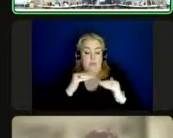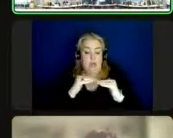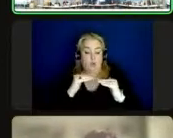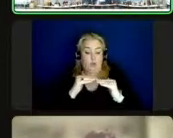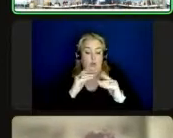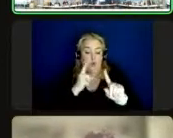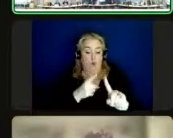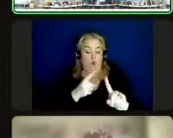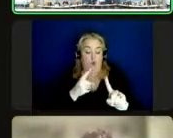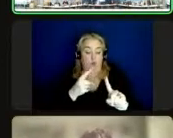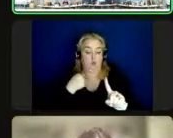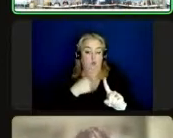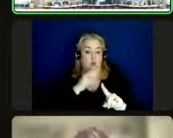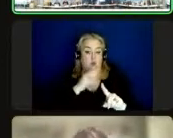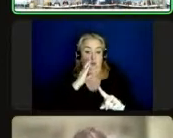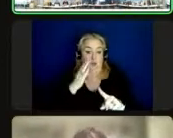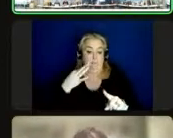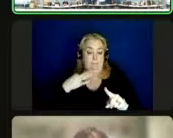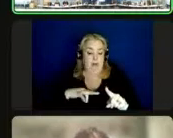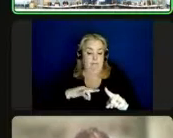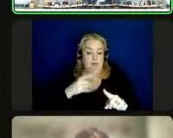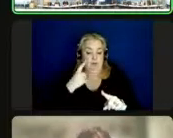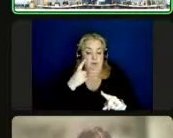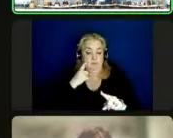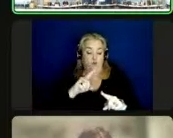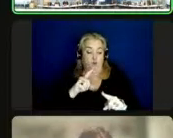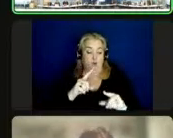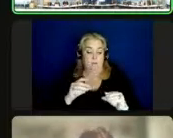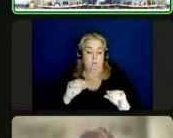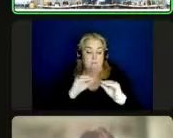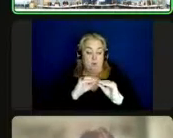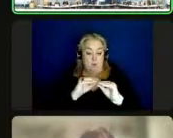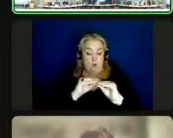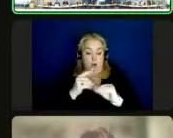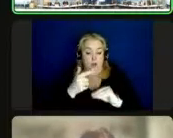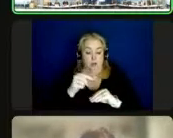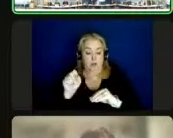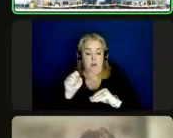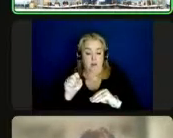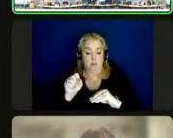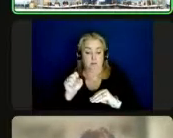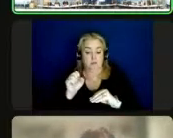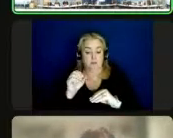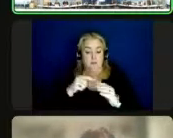THE RESULTS? YEAH, I CAN SHOW YOU. FIRST ONE WAS JUST FEELING